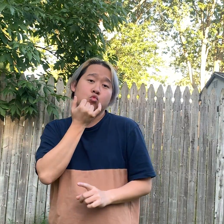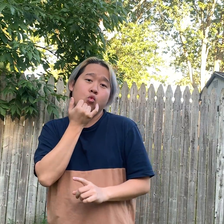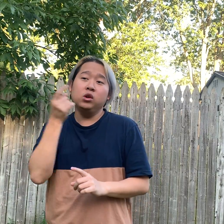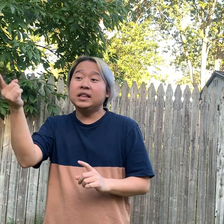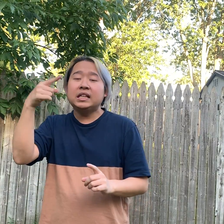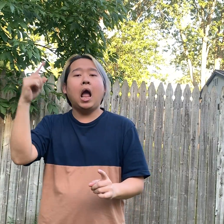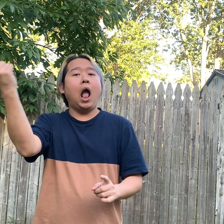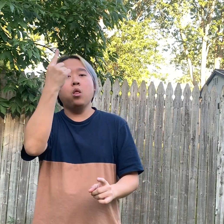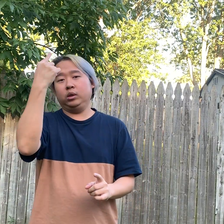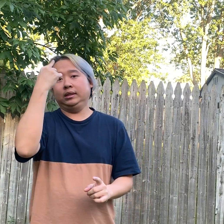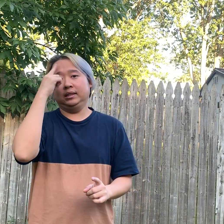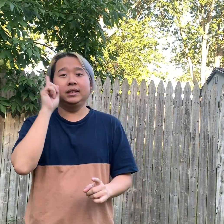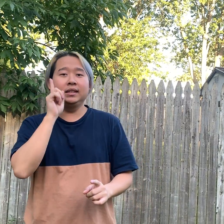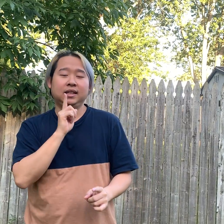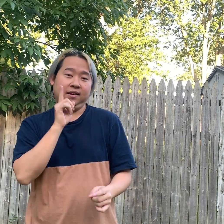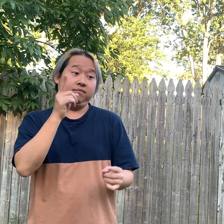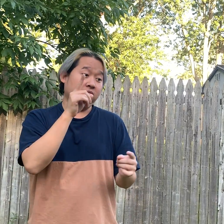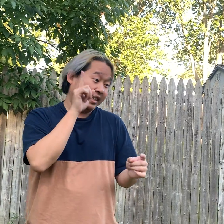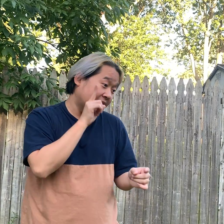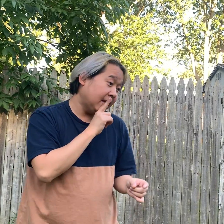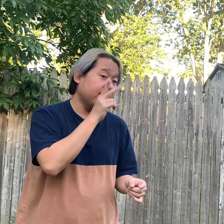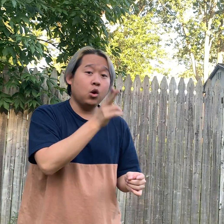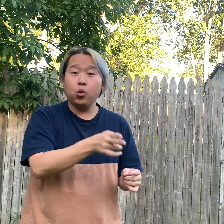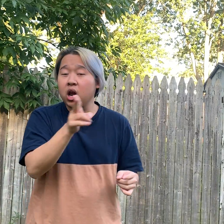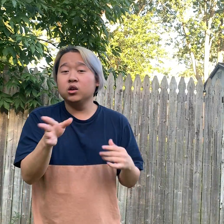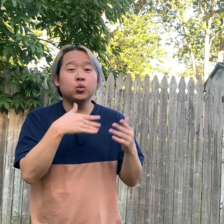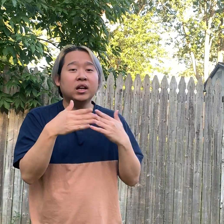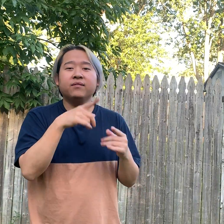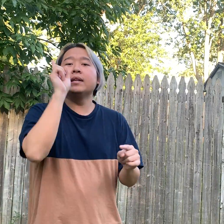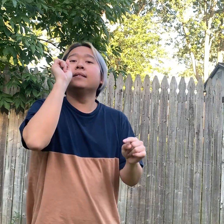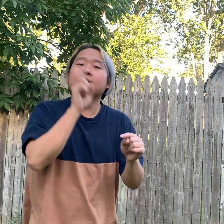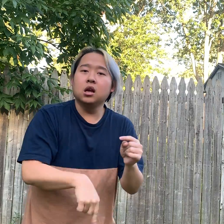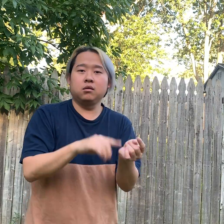The current belief is that Deaf or hard-of-hearing individuals